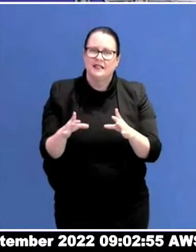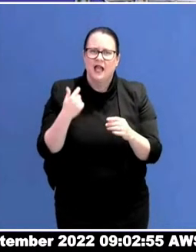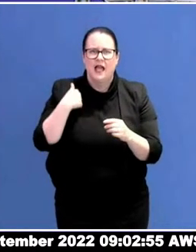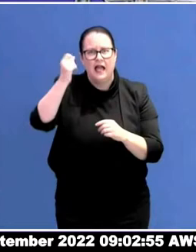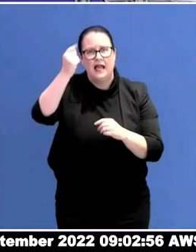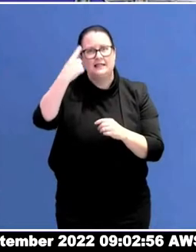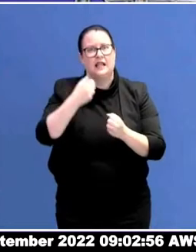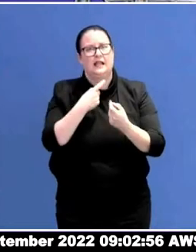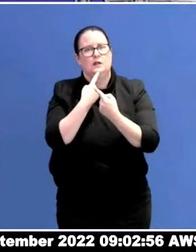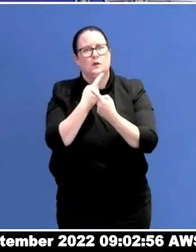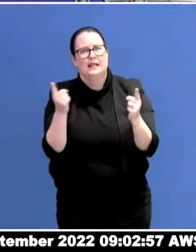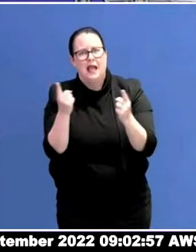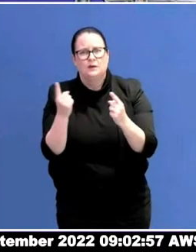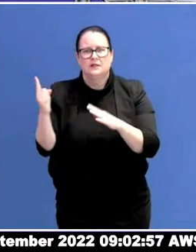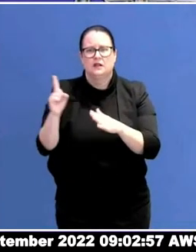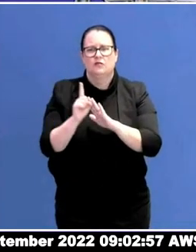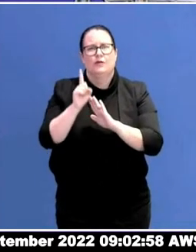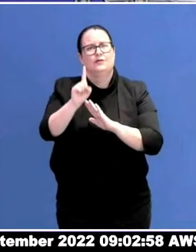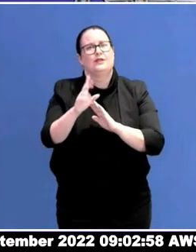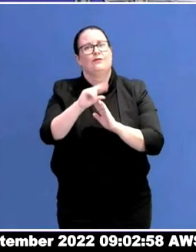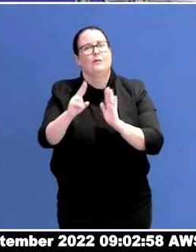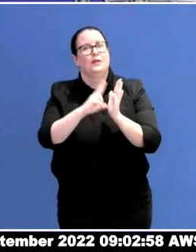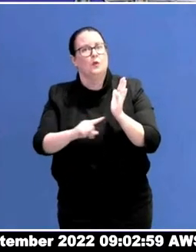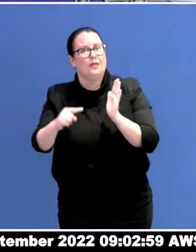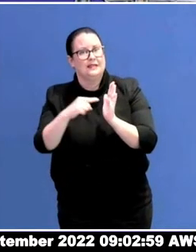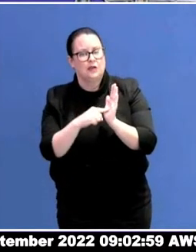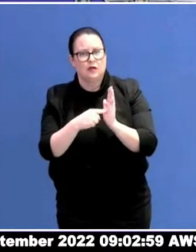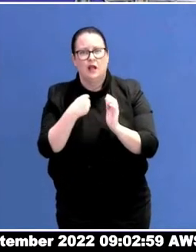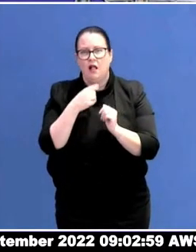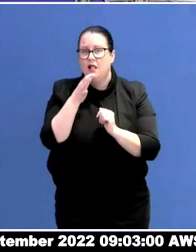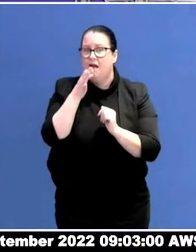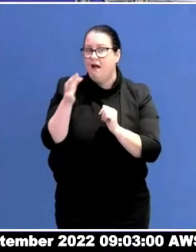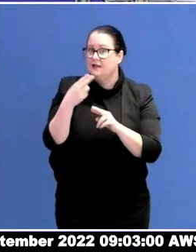announced for the Northern Territory, so I will just ask for that appearance to take